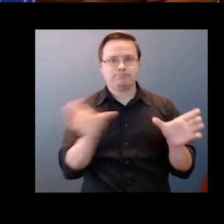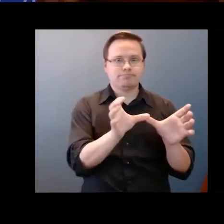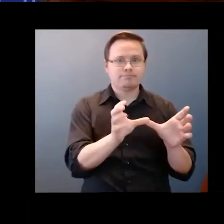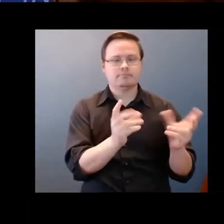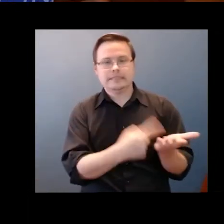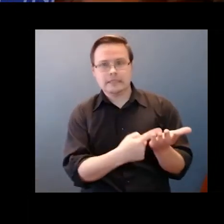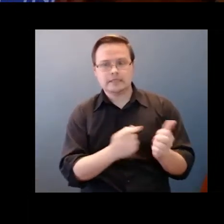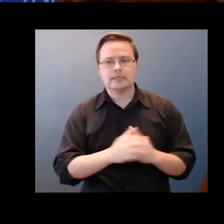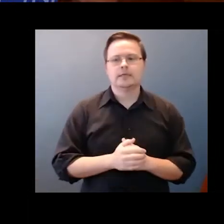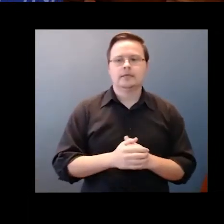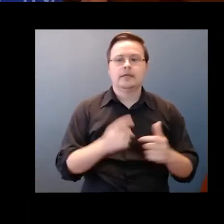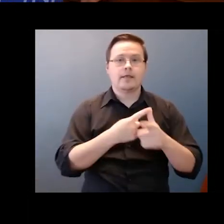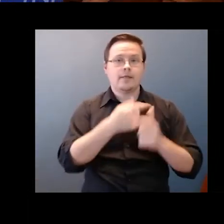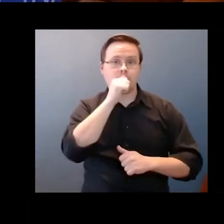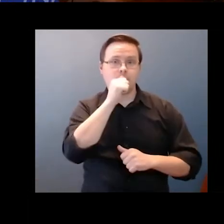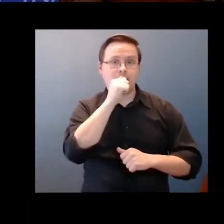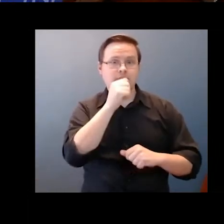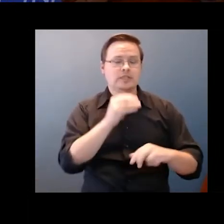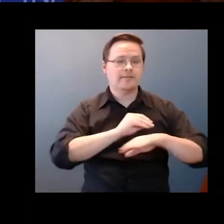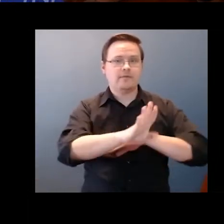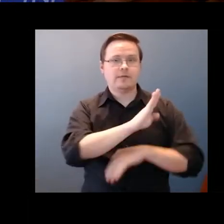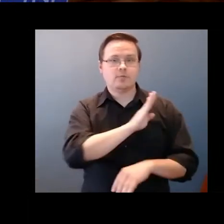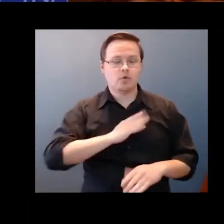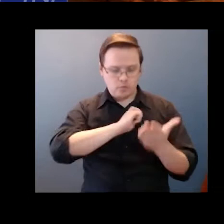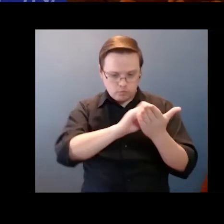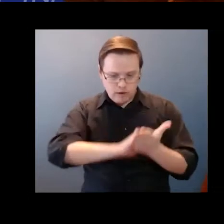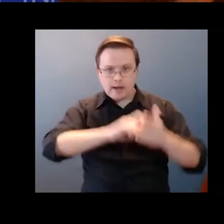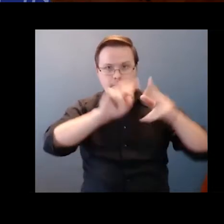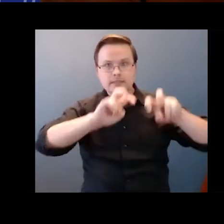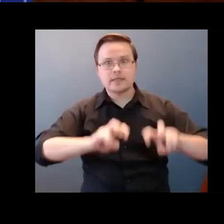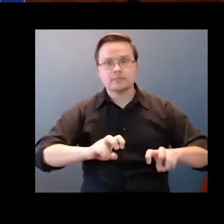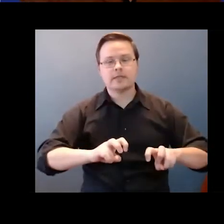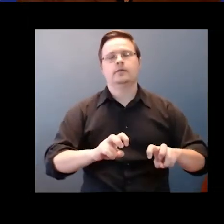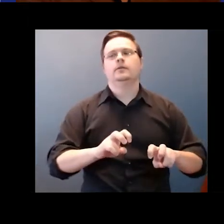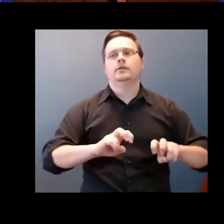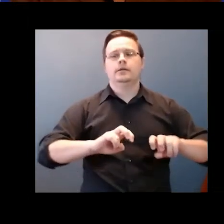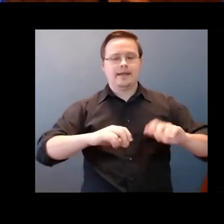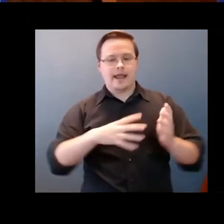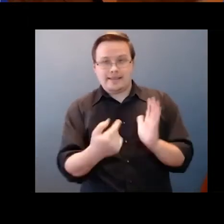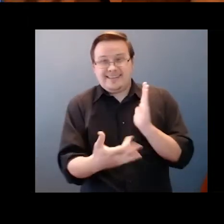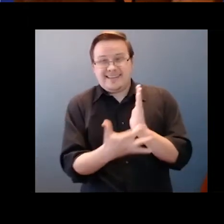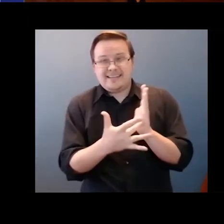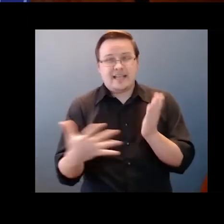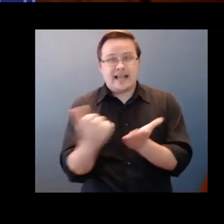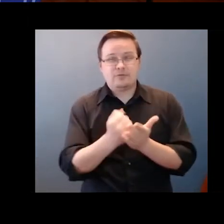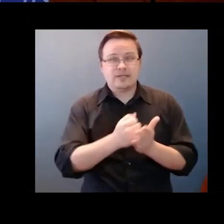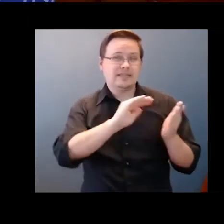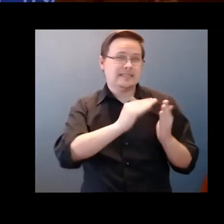kind of write up an assessment and a recommendation of how a technology acquisition the city was proposing, and then provide that to the council.